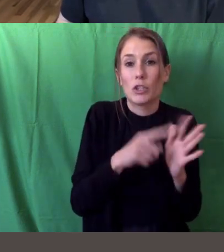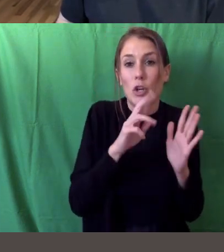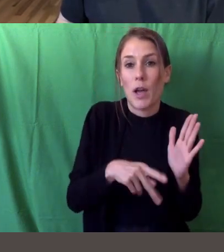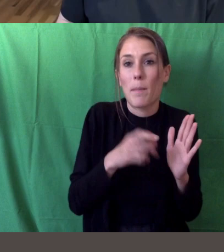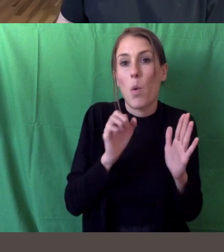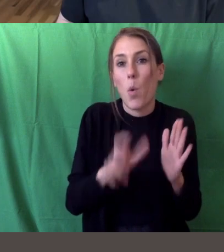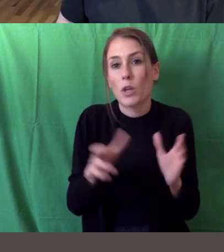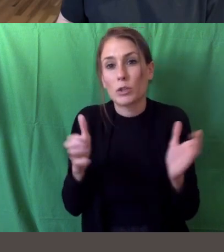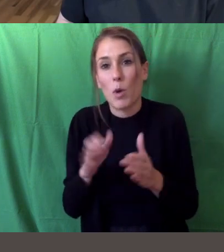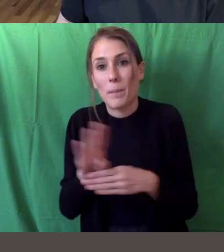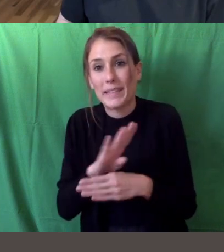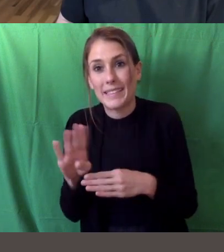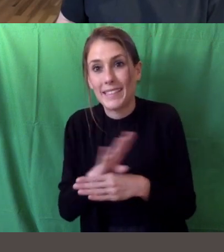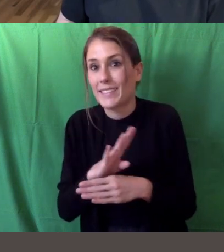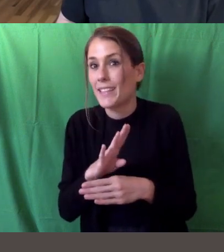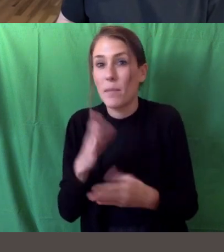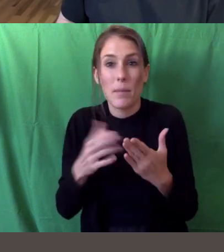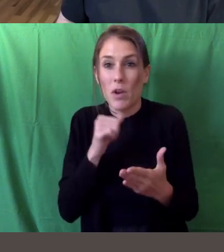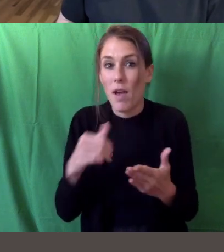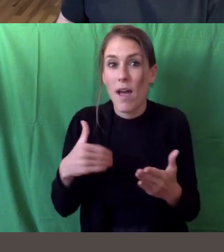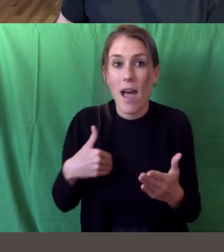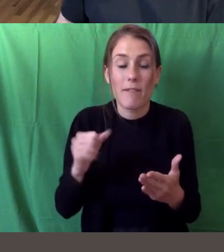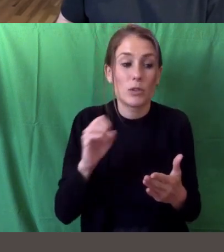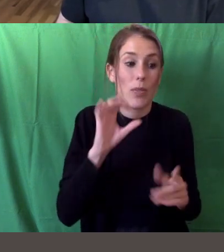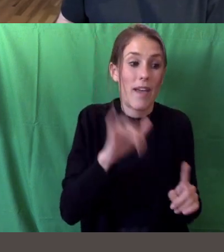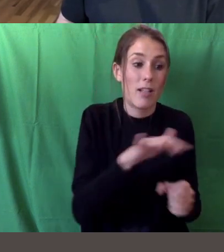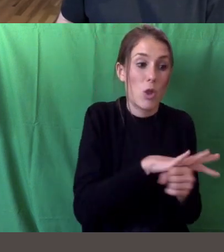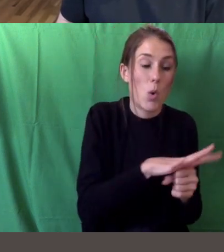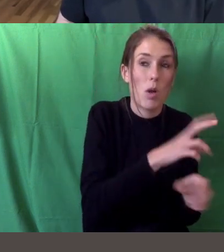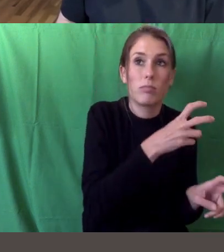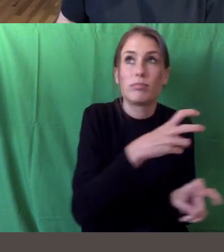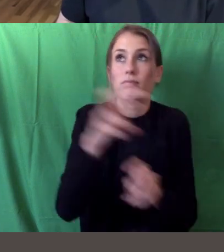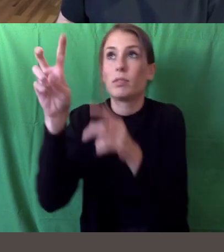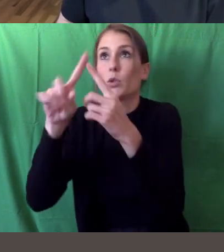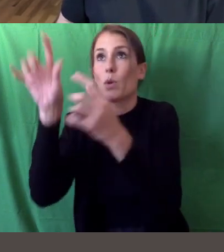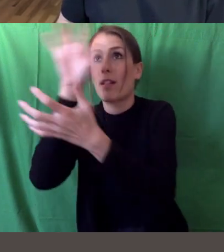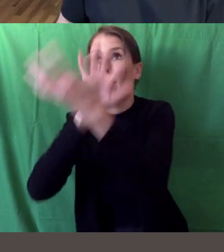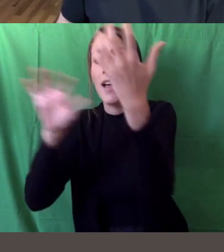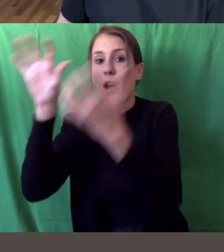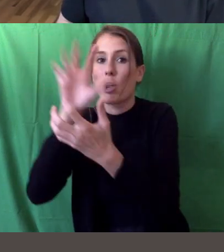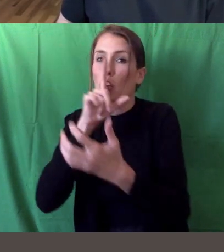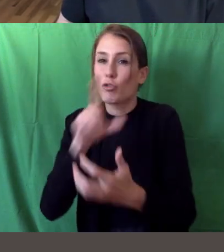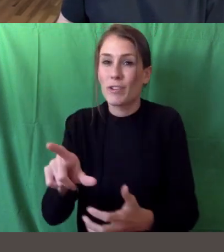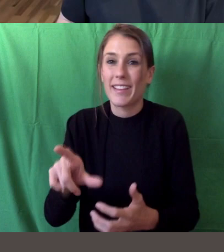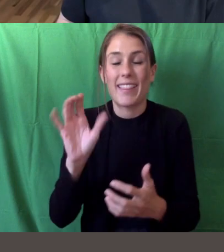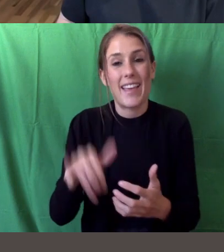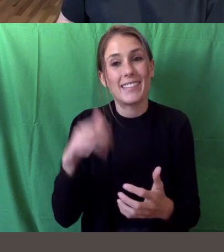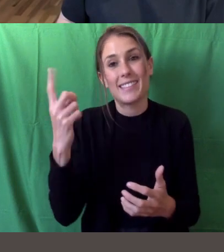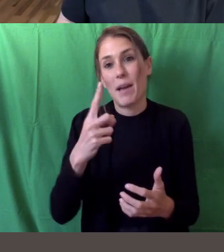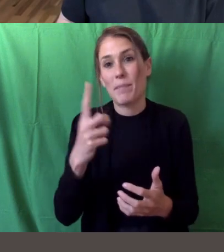which means that the problem of going from local development environment to the cloud or provisioning infrastructure and deploying code is ultimately something